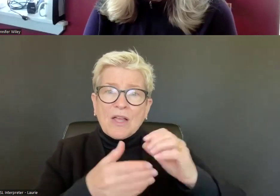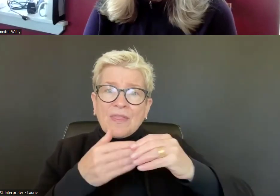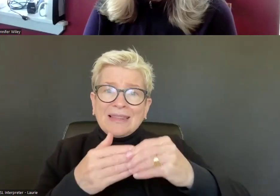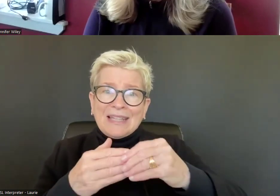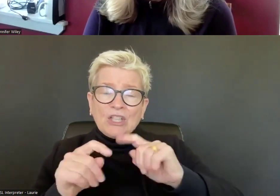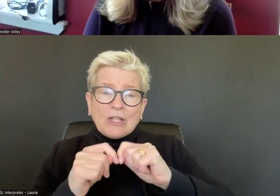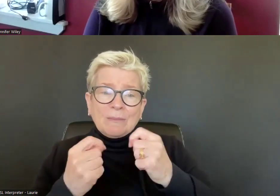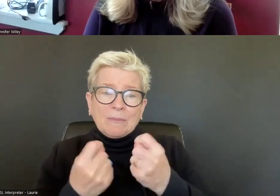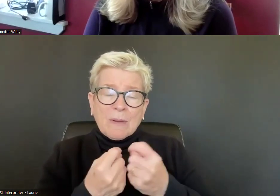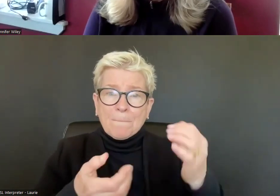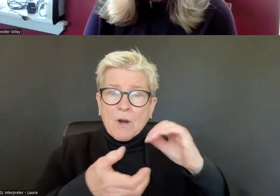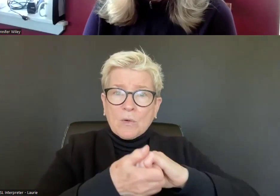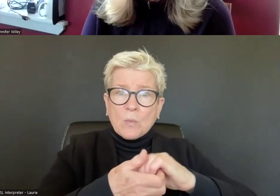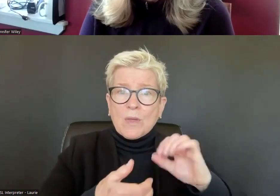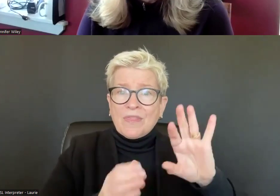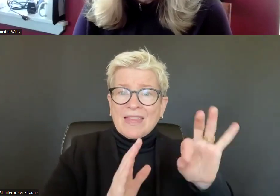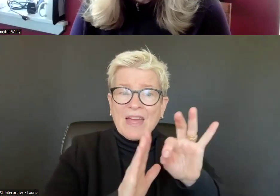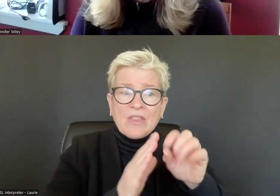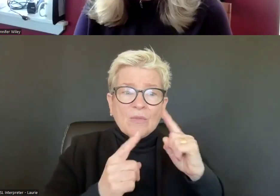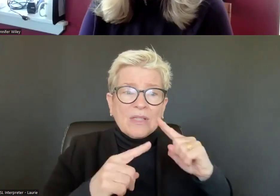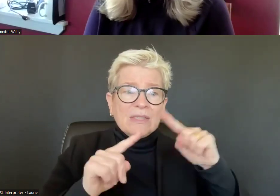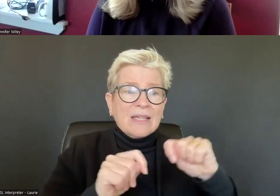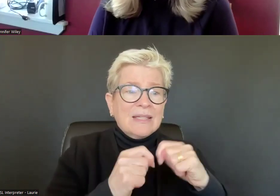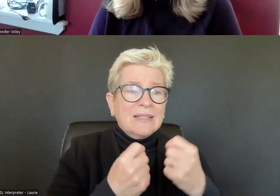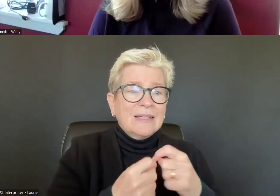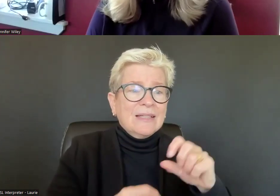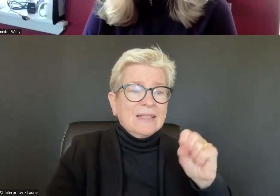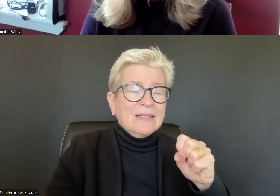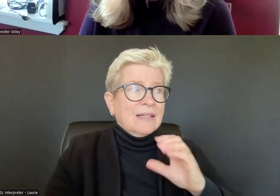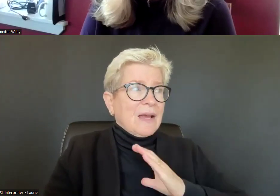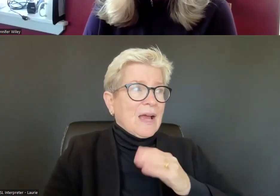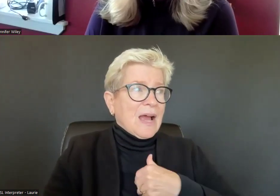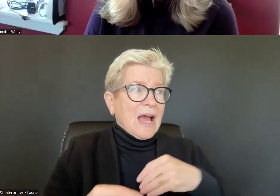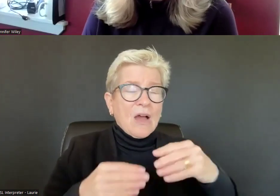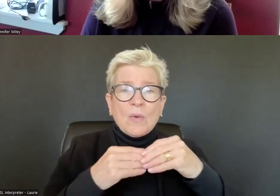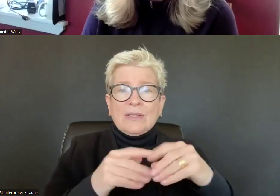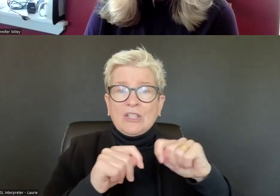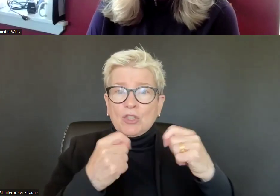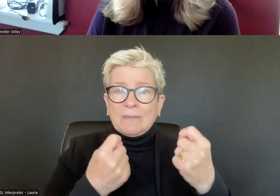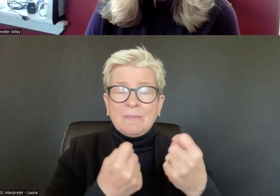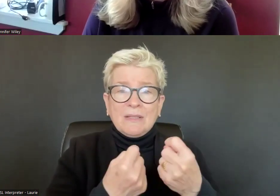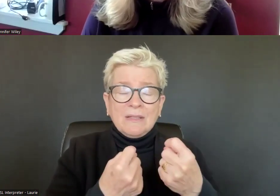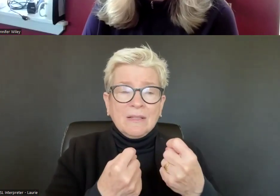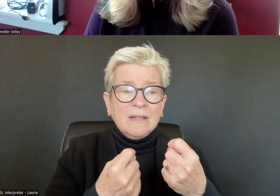ninth grade success team. Yes so our leadership team does take a vast majority of it over,